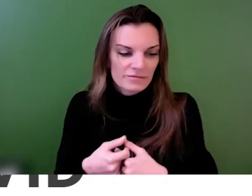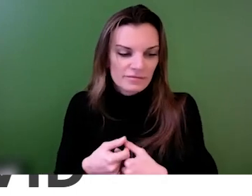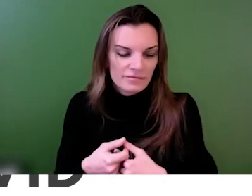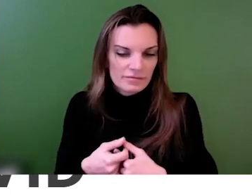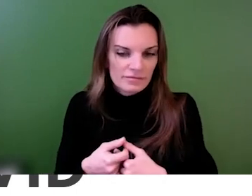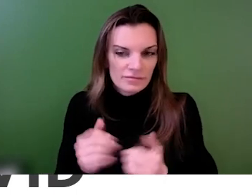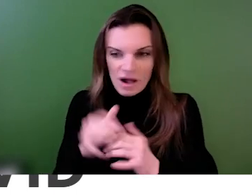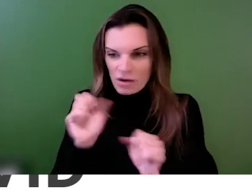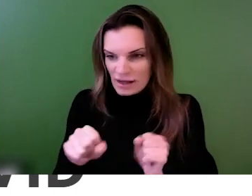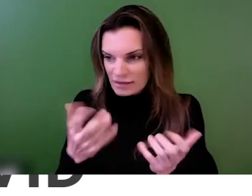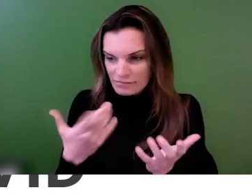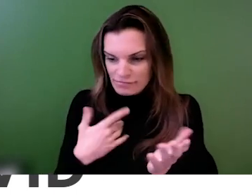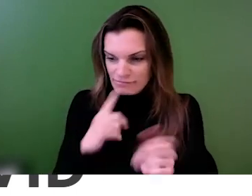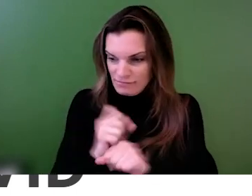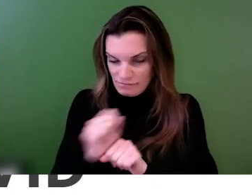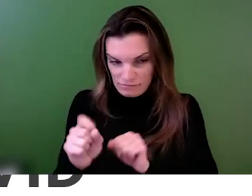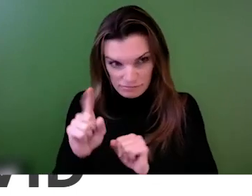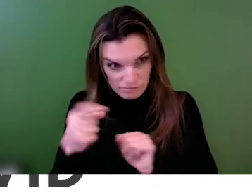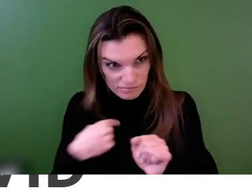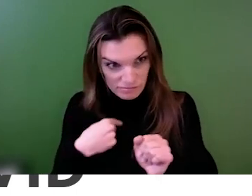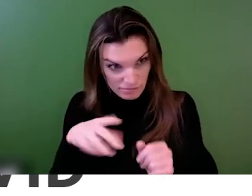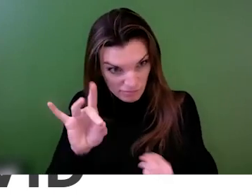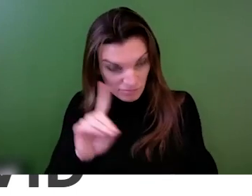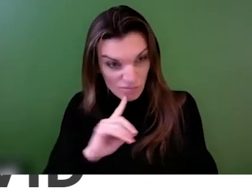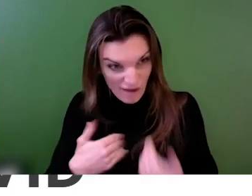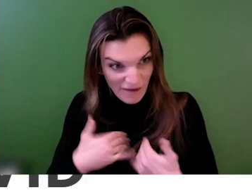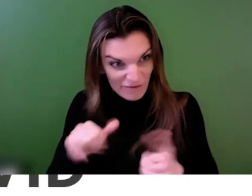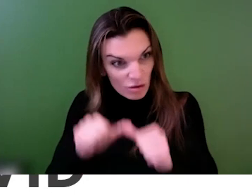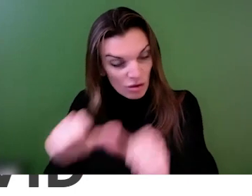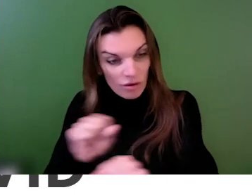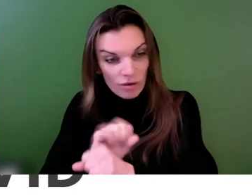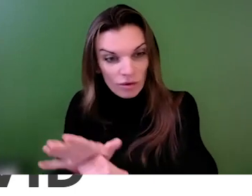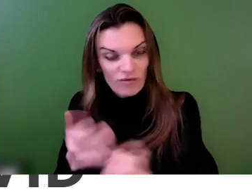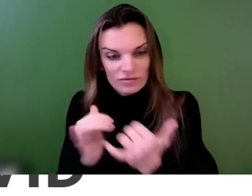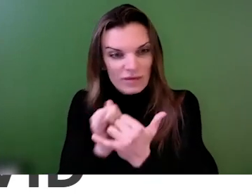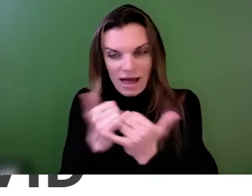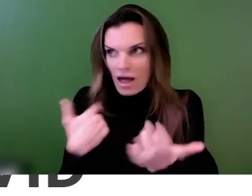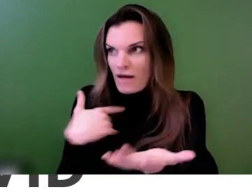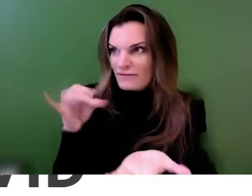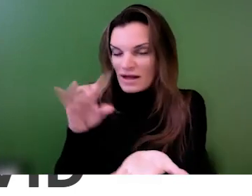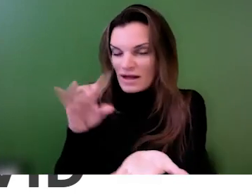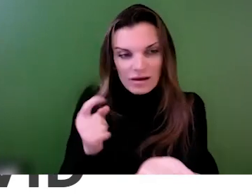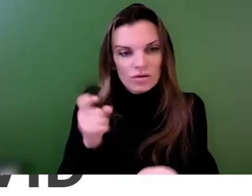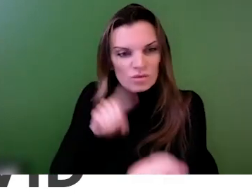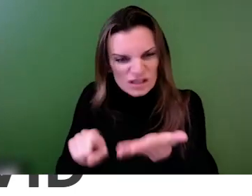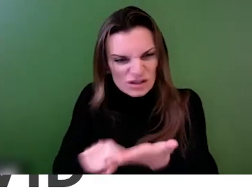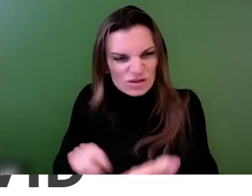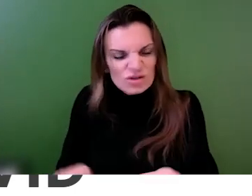a diagnosis. How to read research. All written by people with lived experience of long